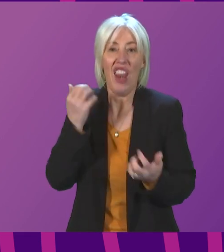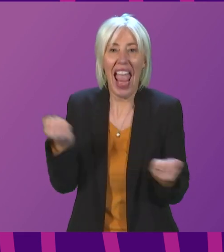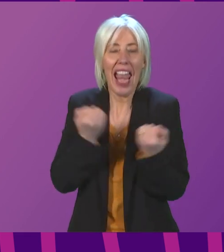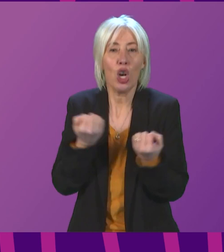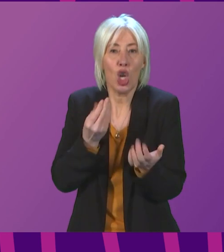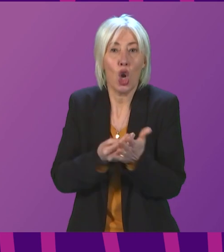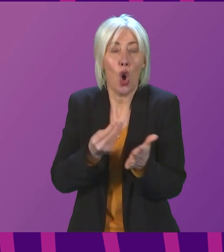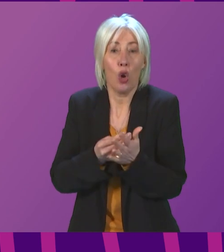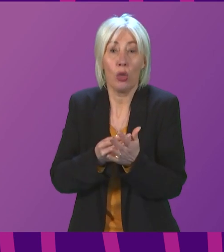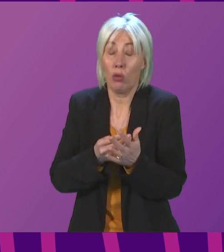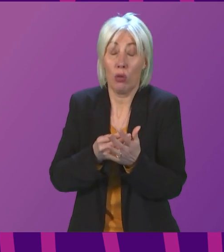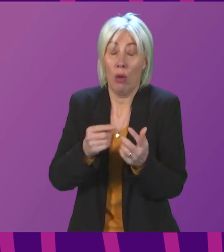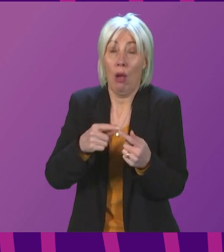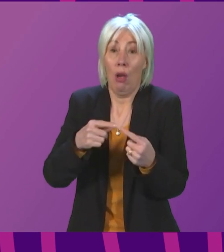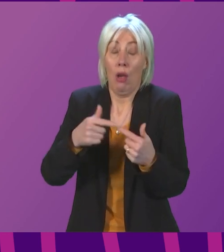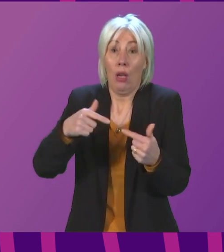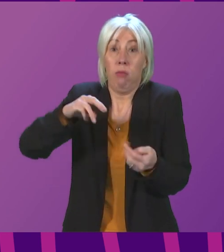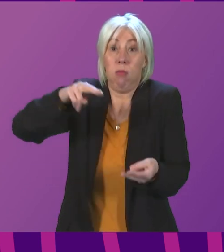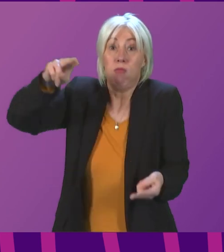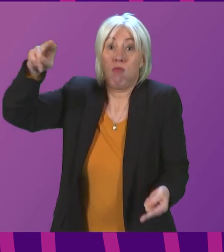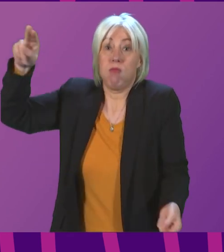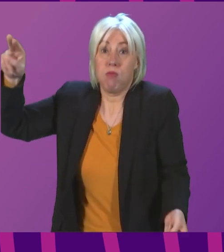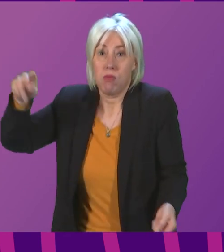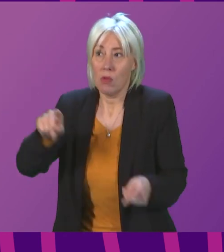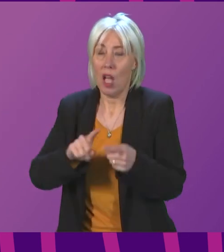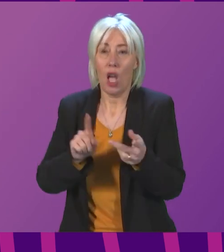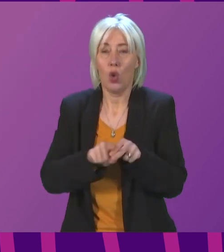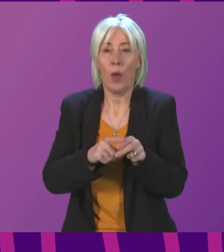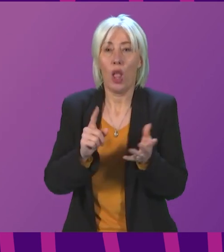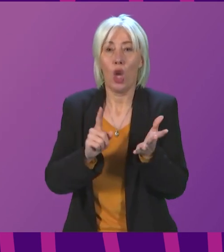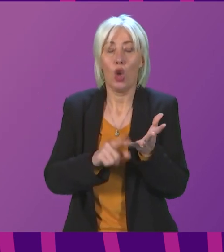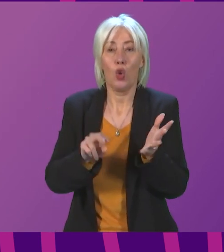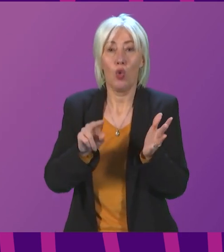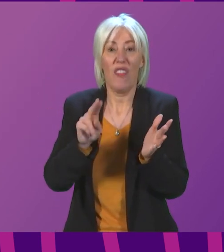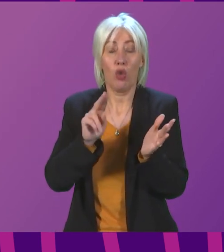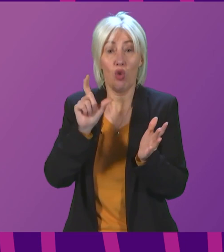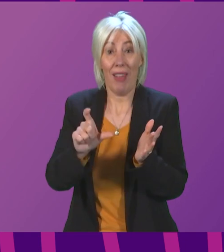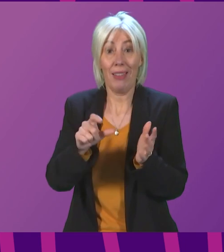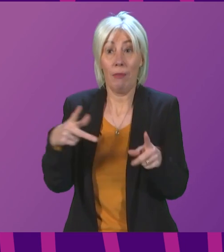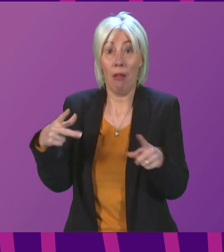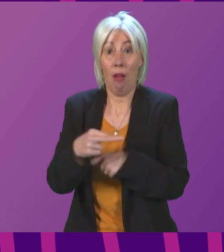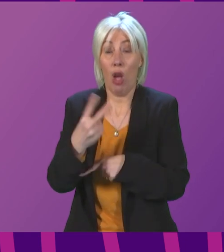with no action from the UK Government, and the UK Government has cut the standard rate of universal credit by £20 per week.